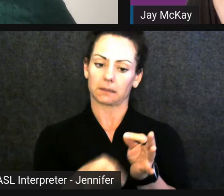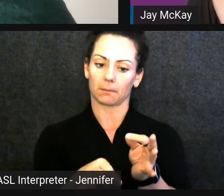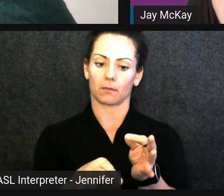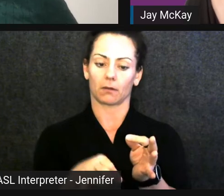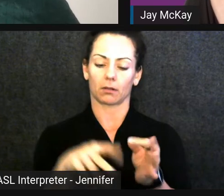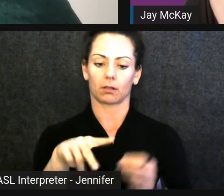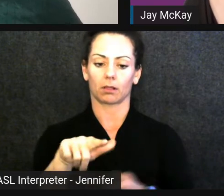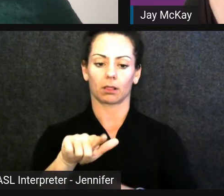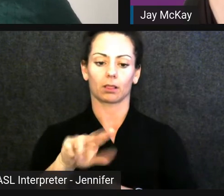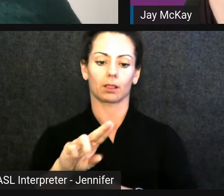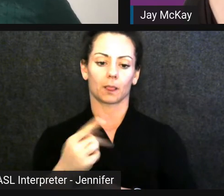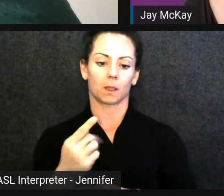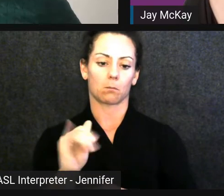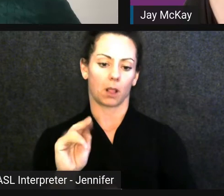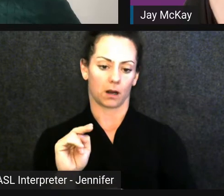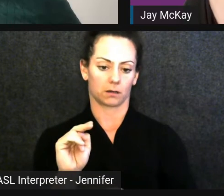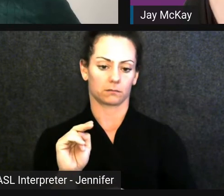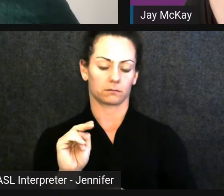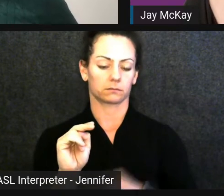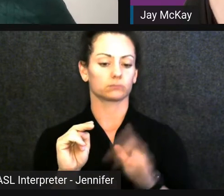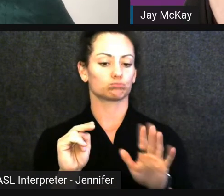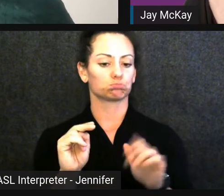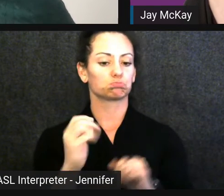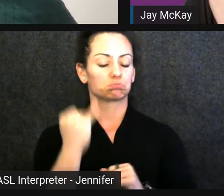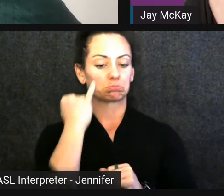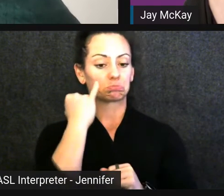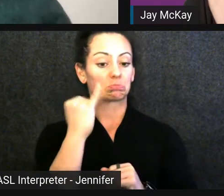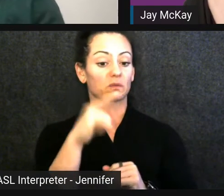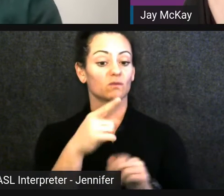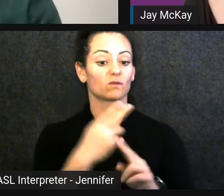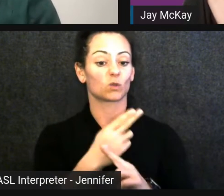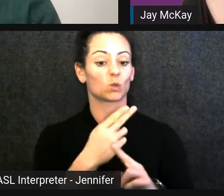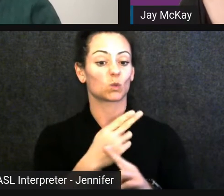If using, let's say a heavyweight plugin, which might be useful